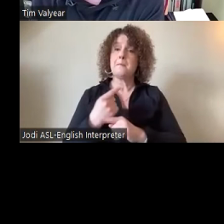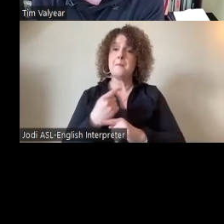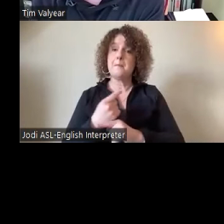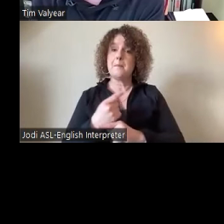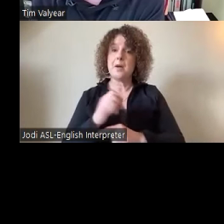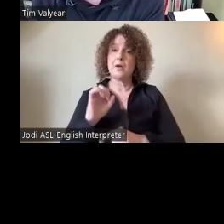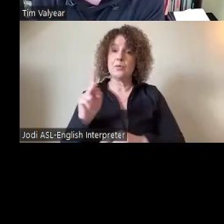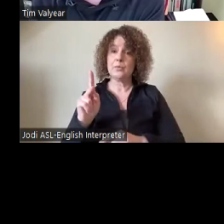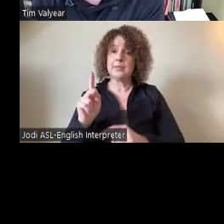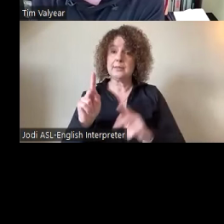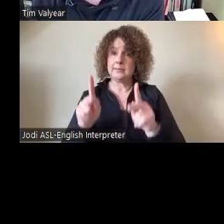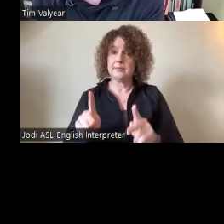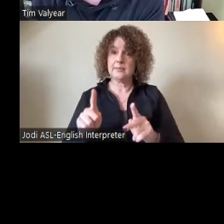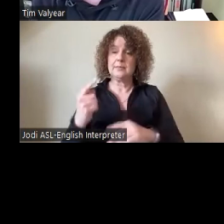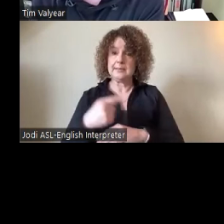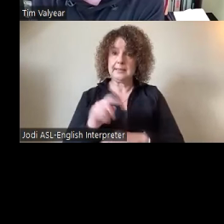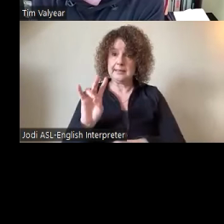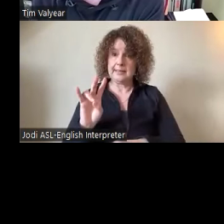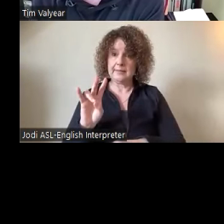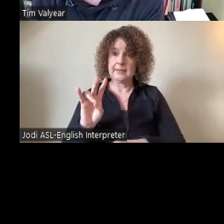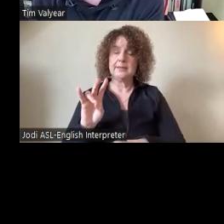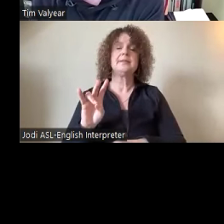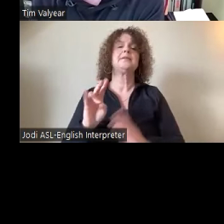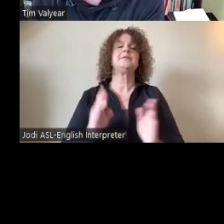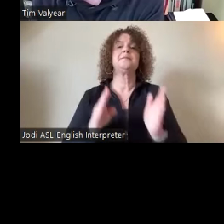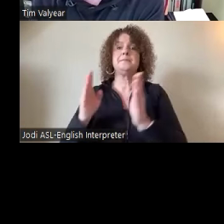individual. And remember, the 24 hour and 48 hour